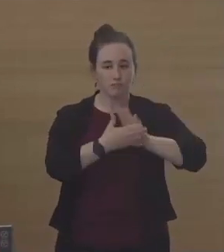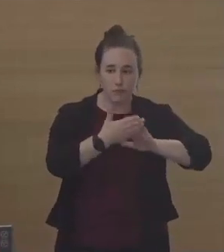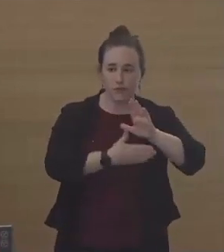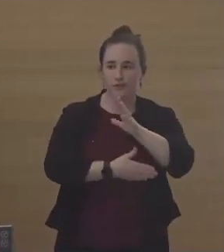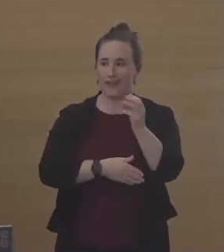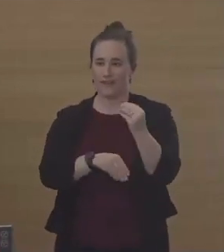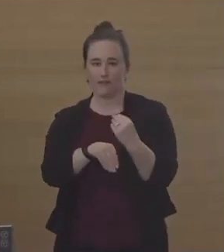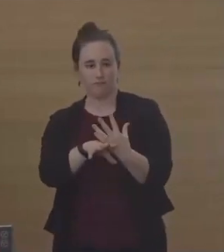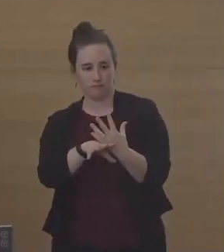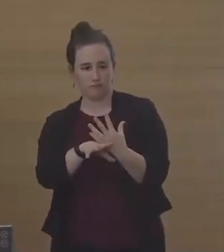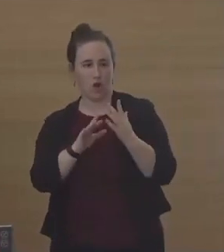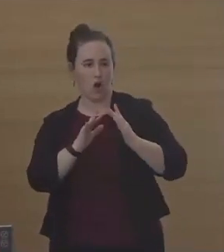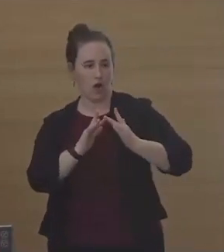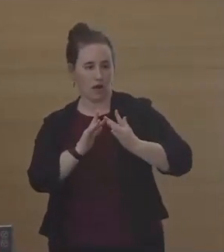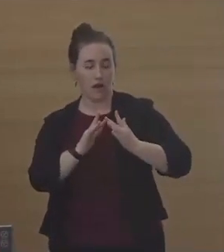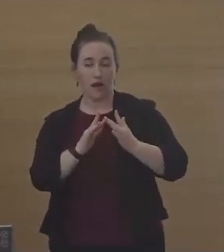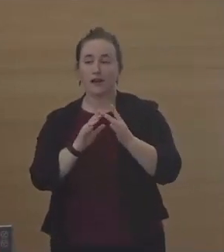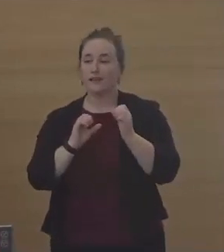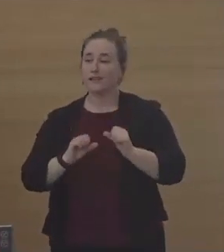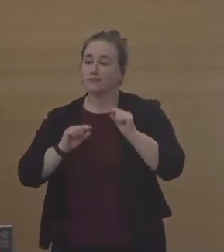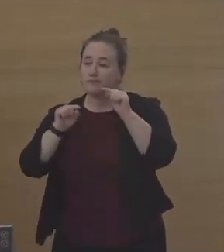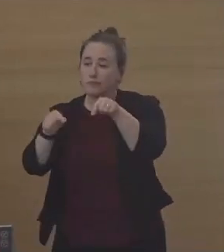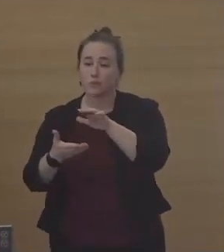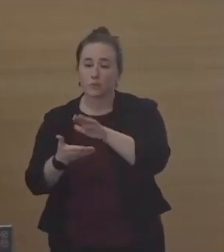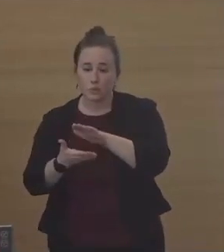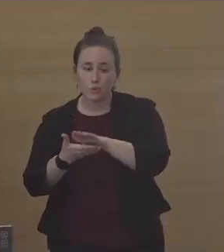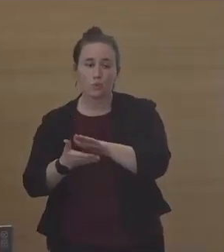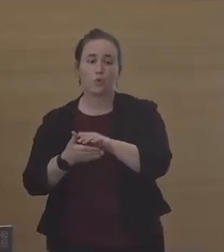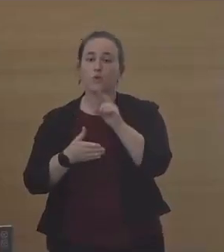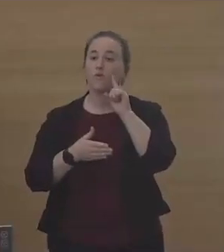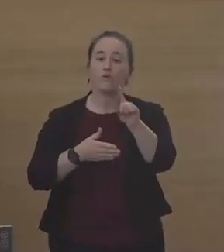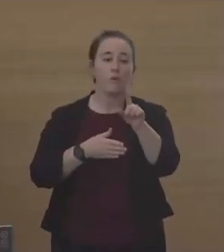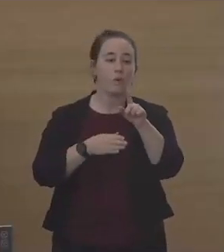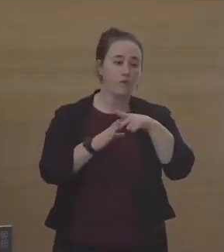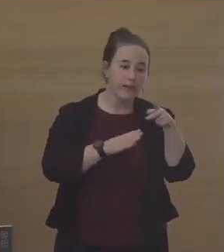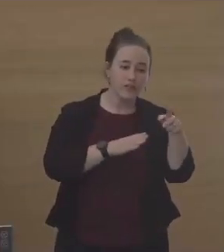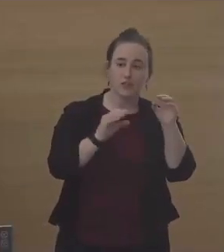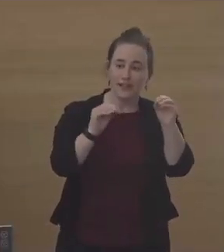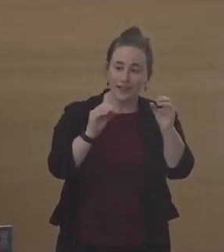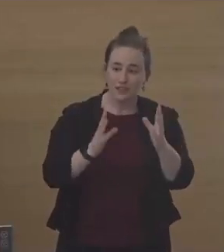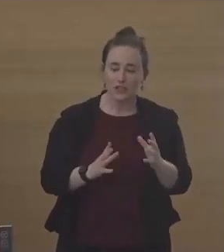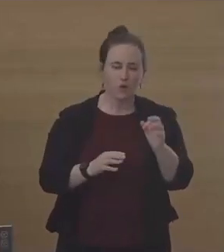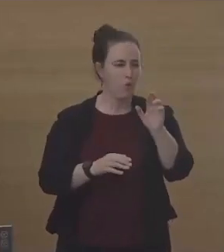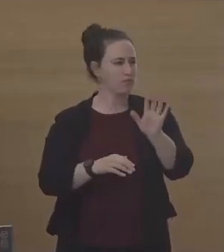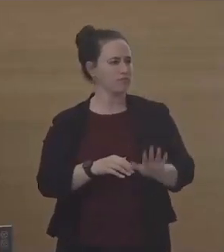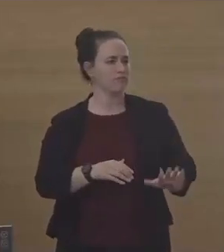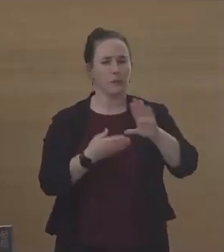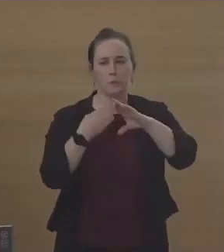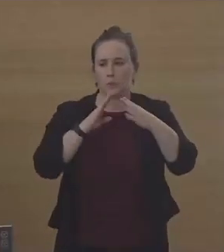and they can do that in schools and to educators and even people in the community to talk about why they